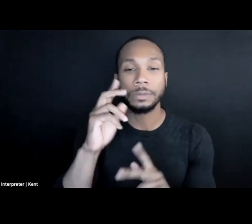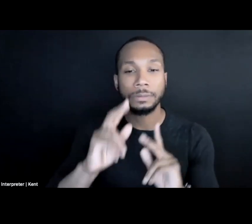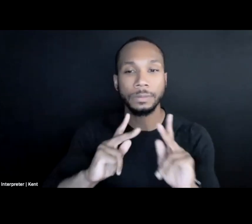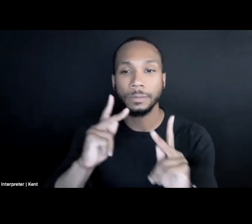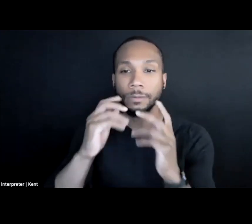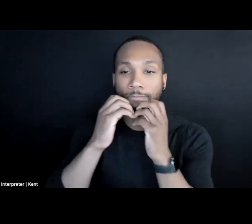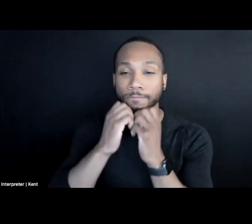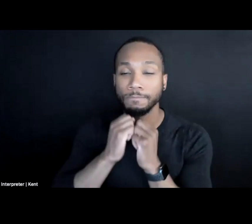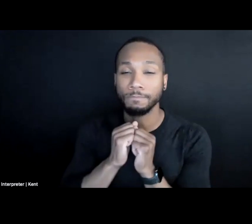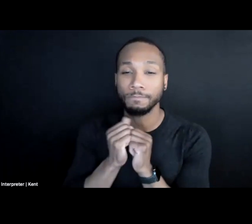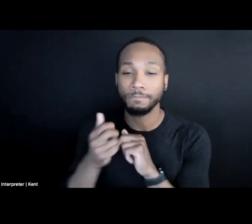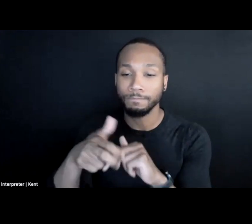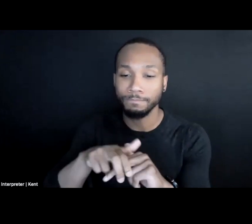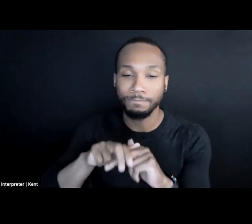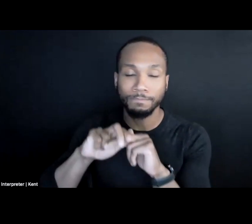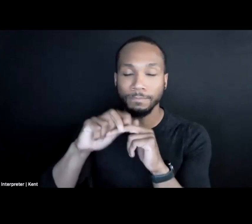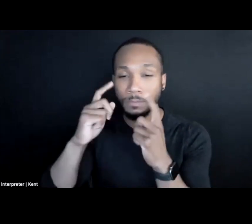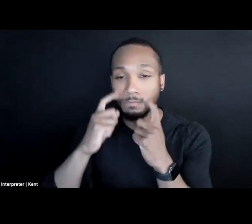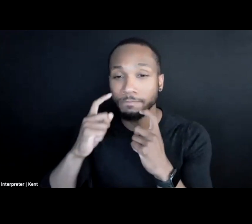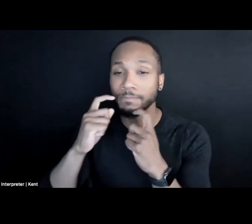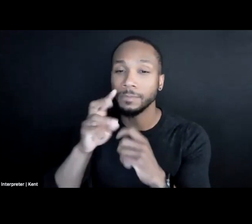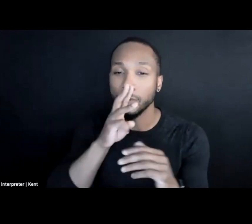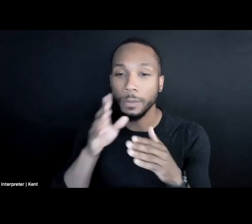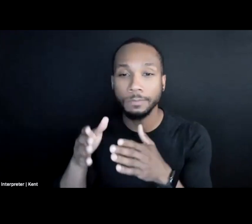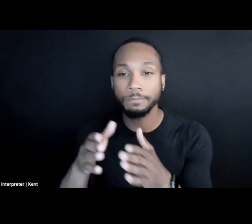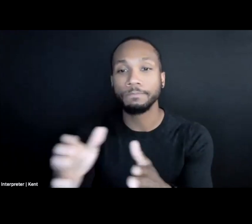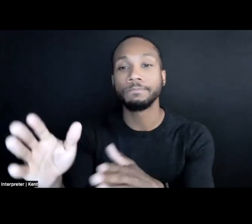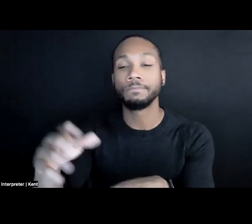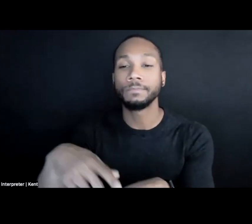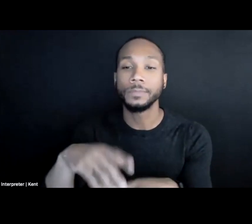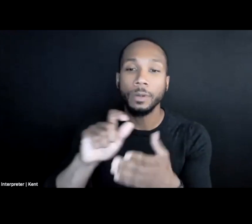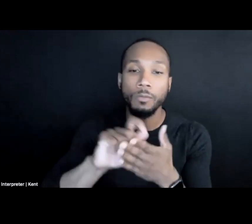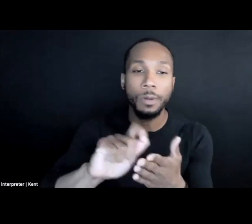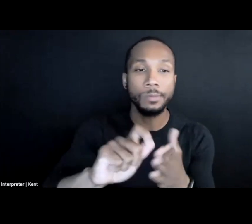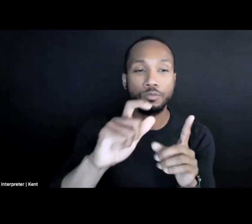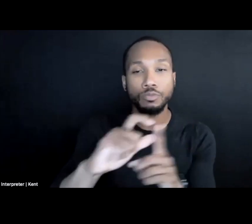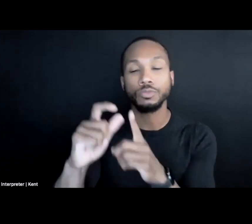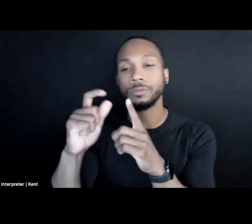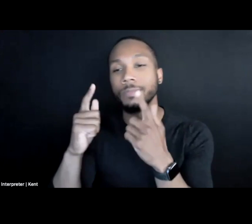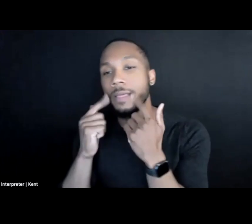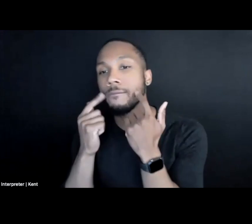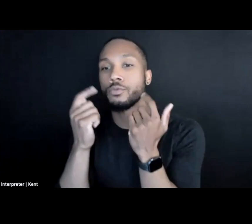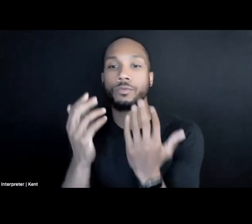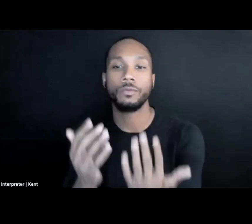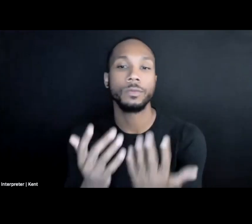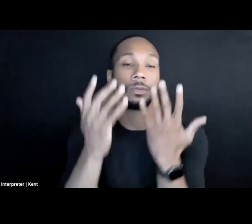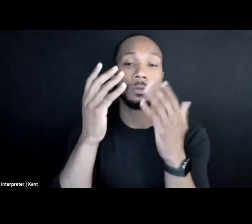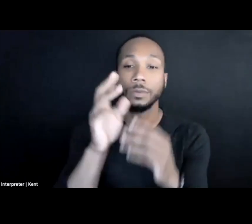Your hands write words of laughter of fire of water of desire